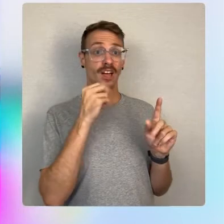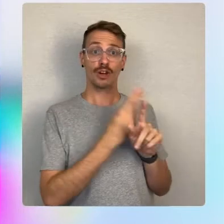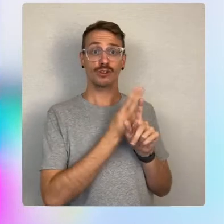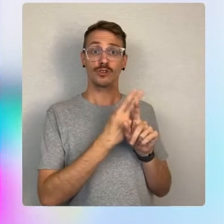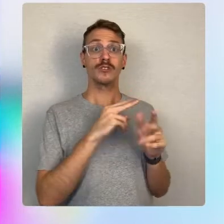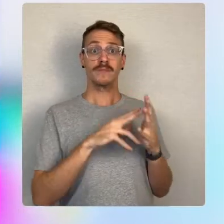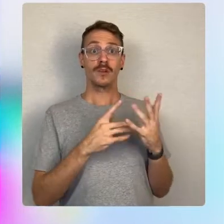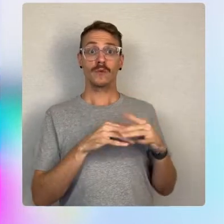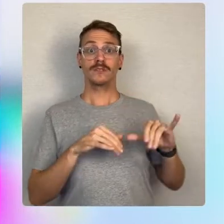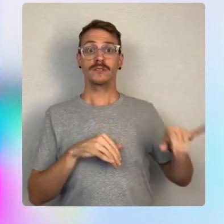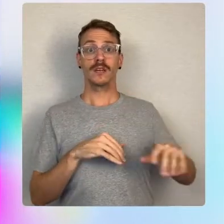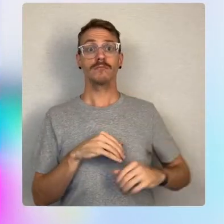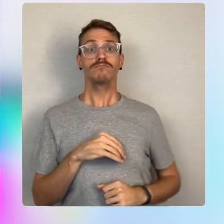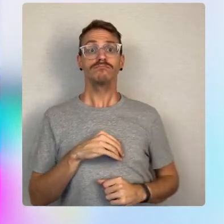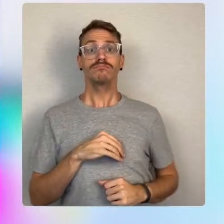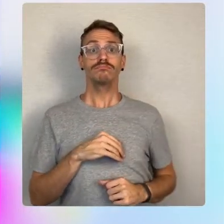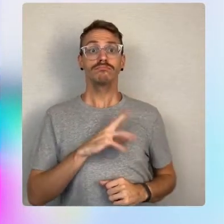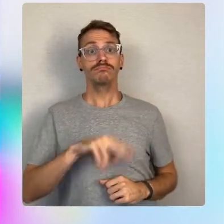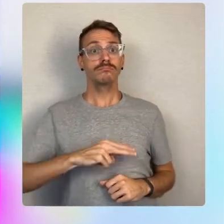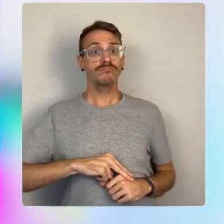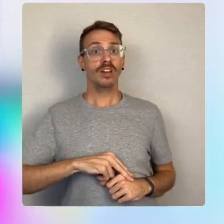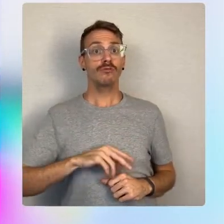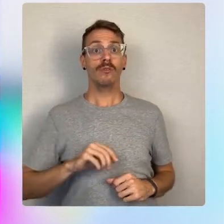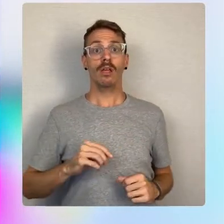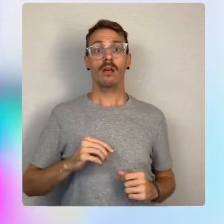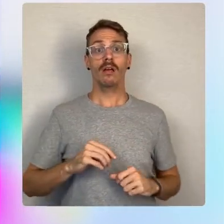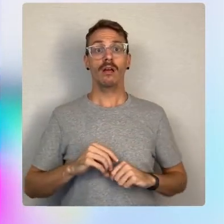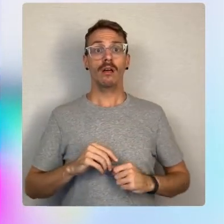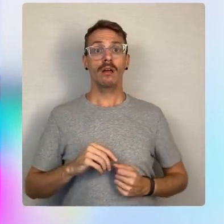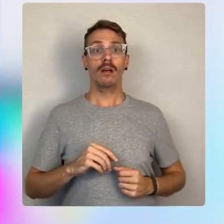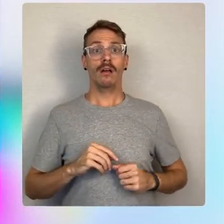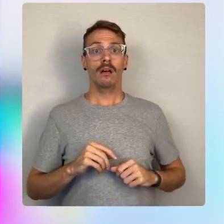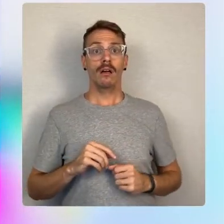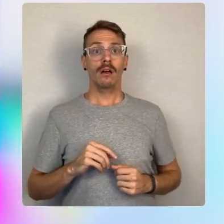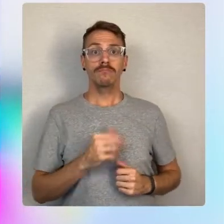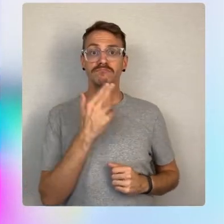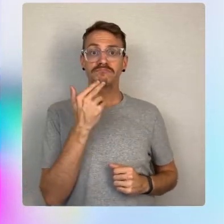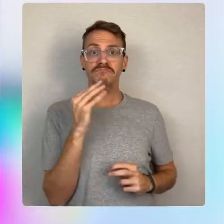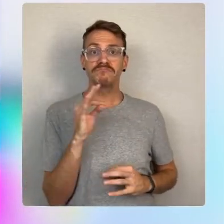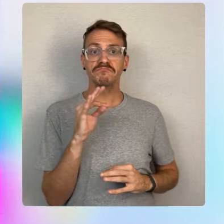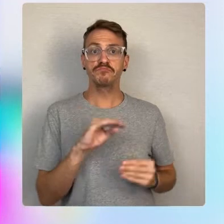so that it stays in a natural position and kind of has subtle movements that feel very, very accurate.